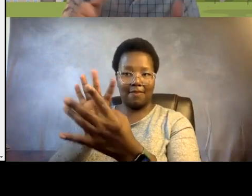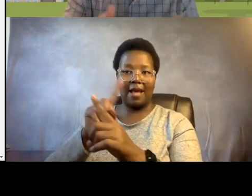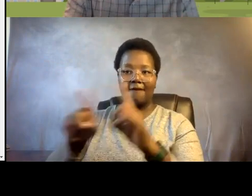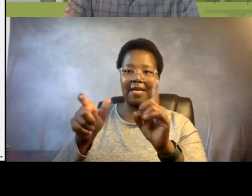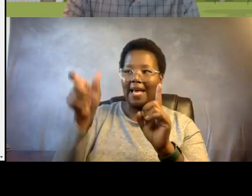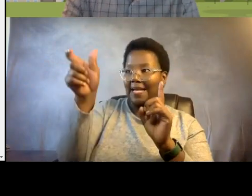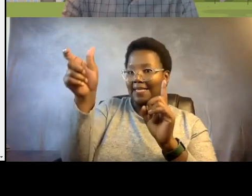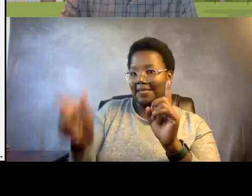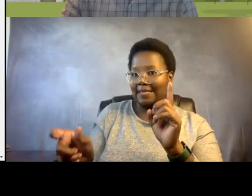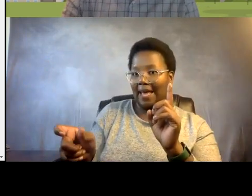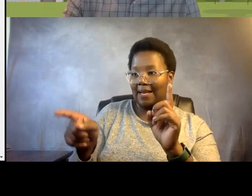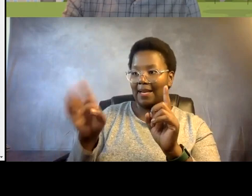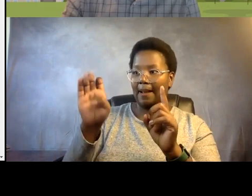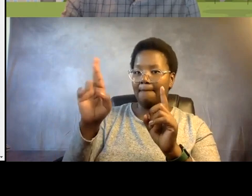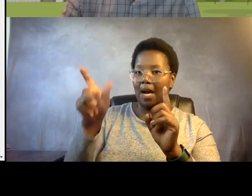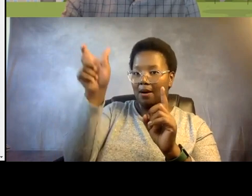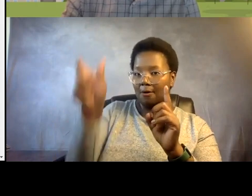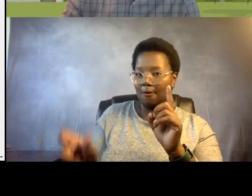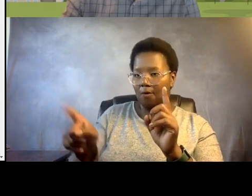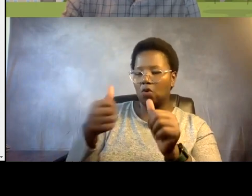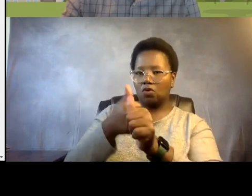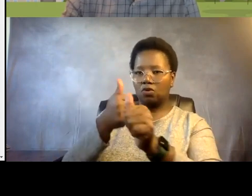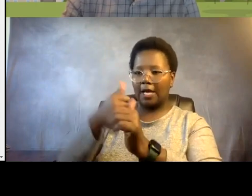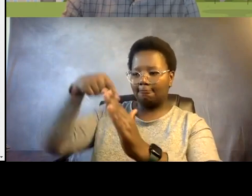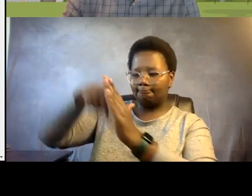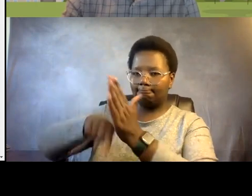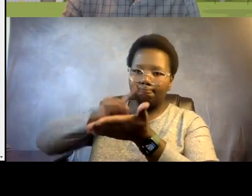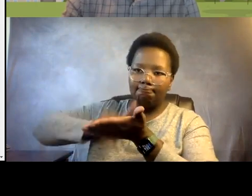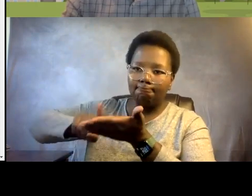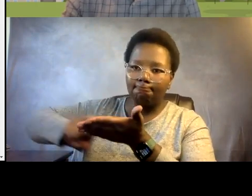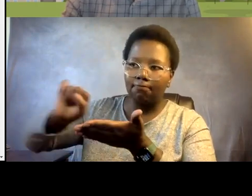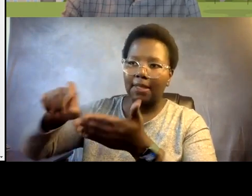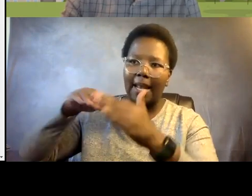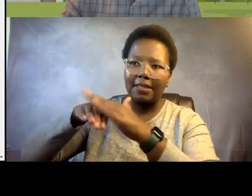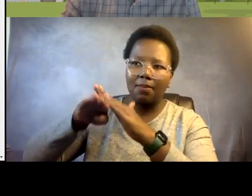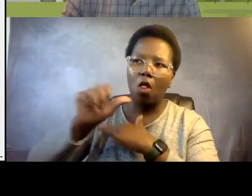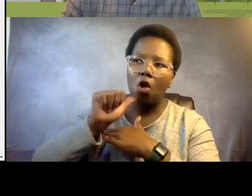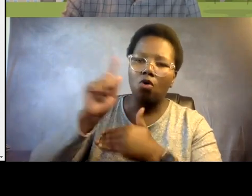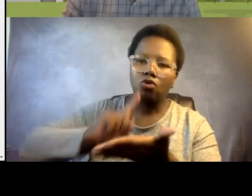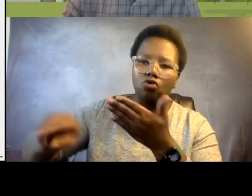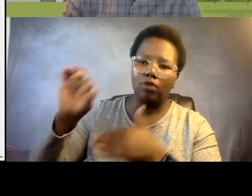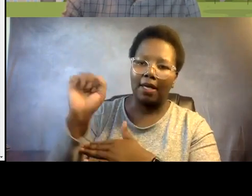start to dig deeper into the accessibility of that particular page. The sidebar shows a high level